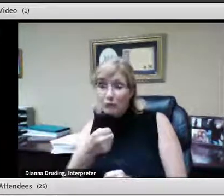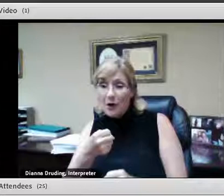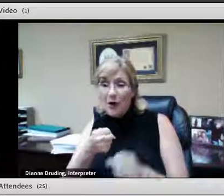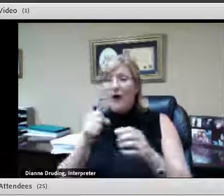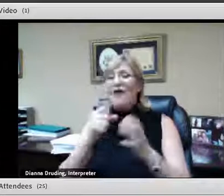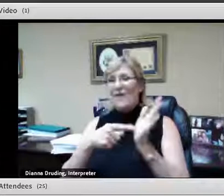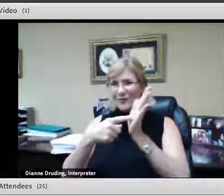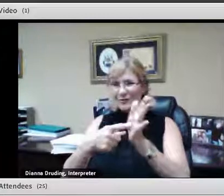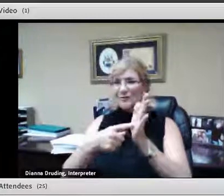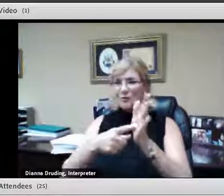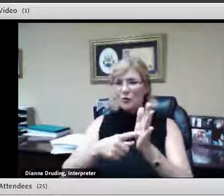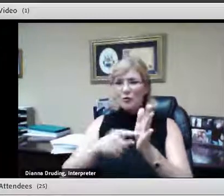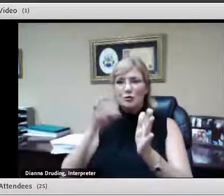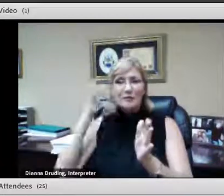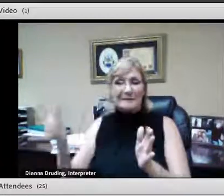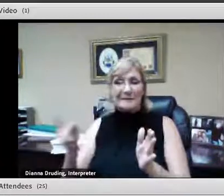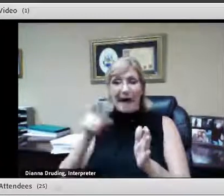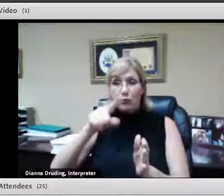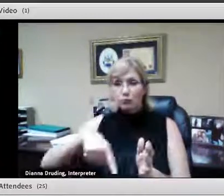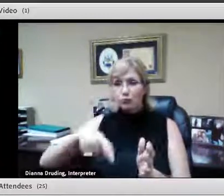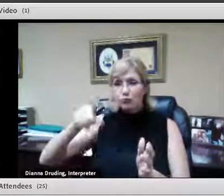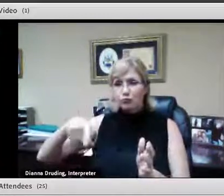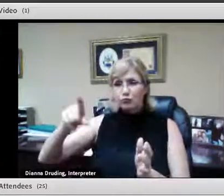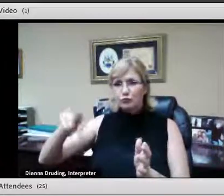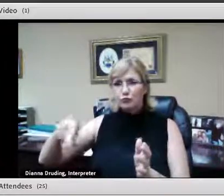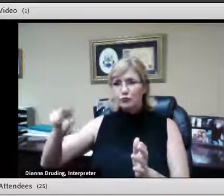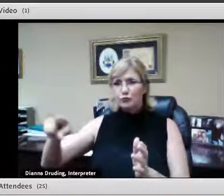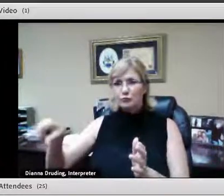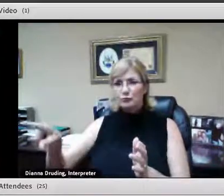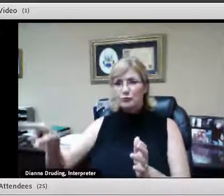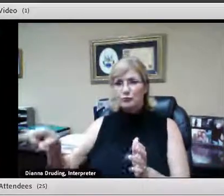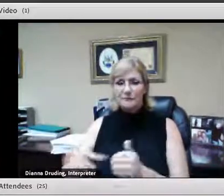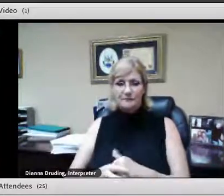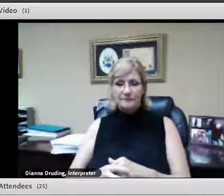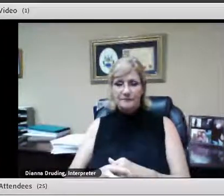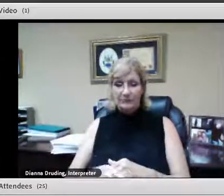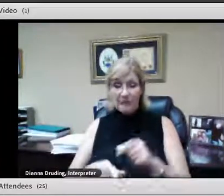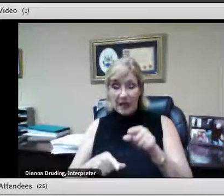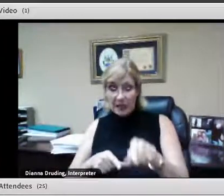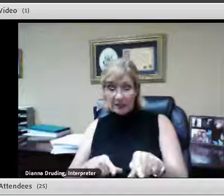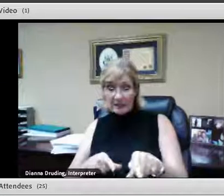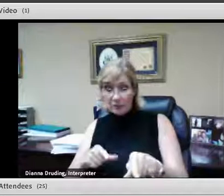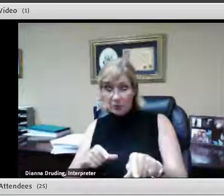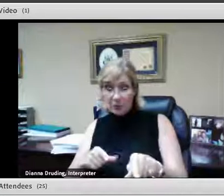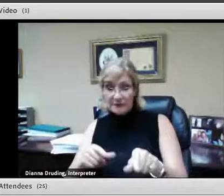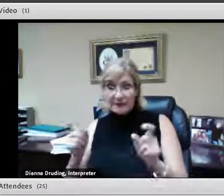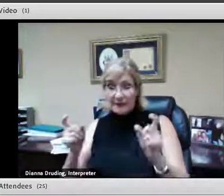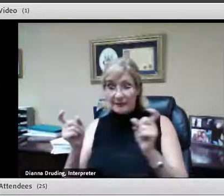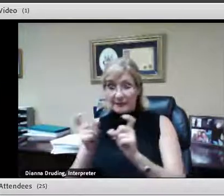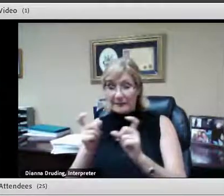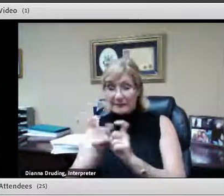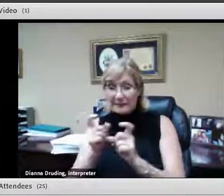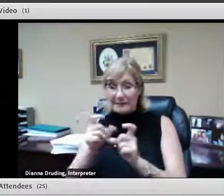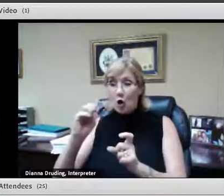so you can relate this one to science a lot. This one here, "Notes for Little Composers," is great for the little kids.